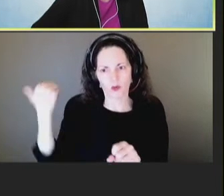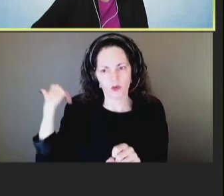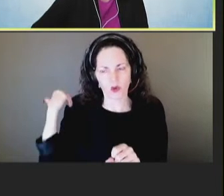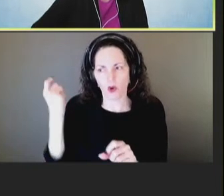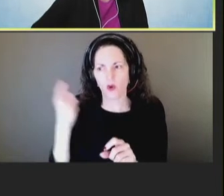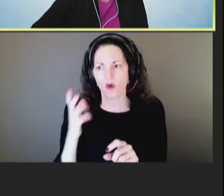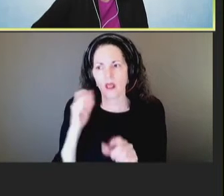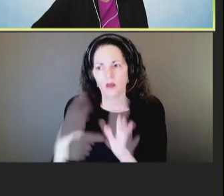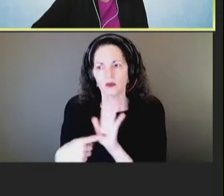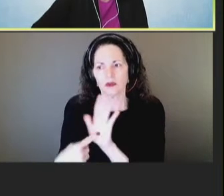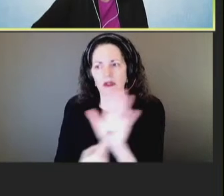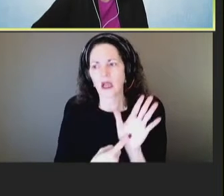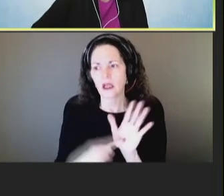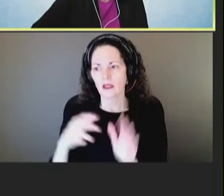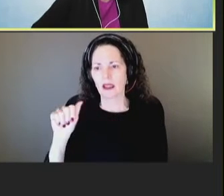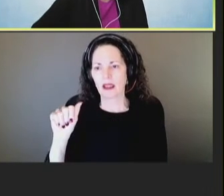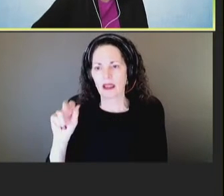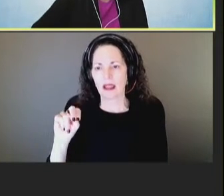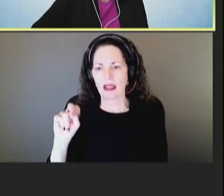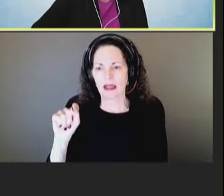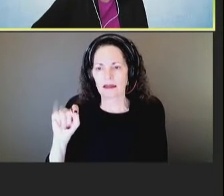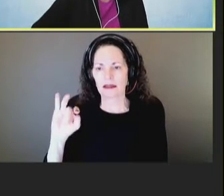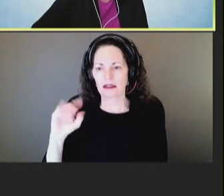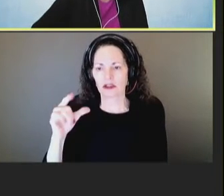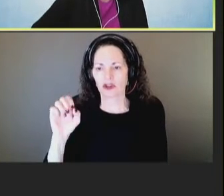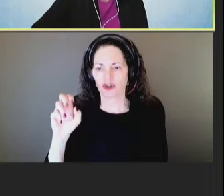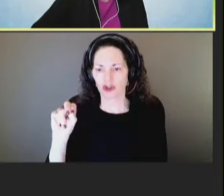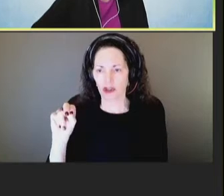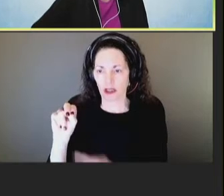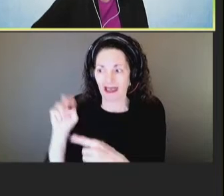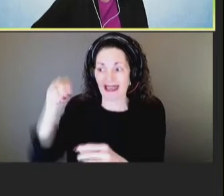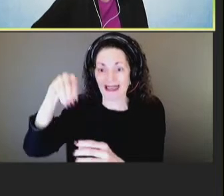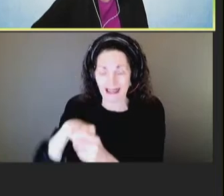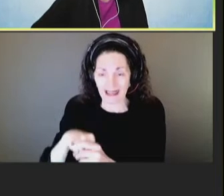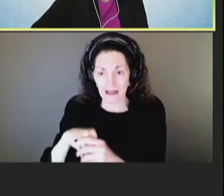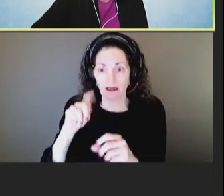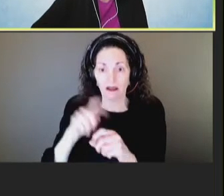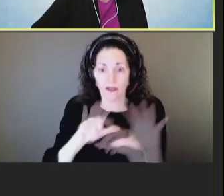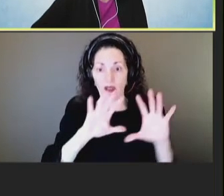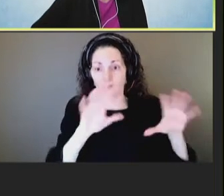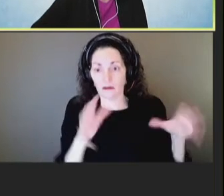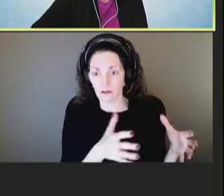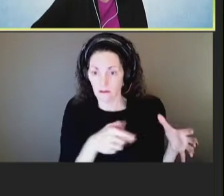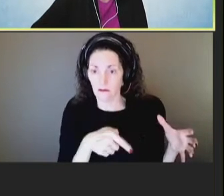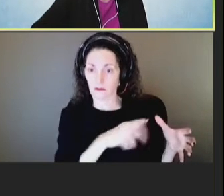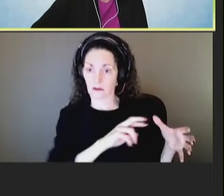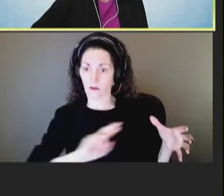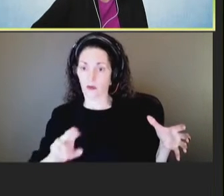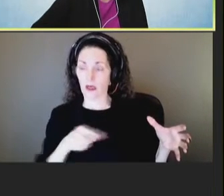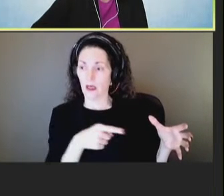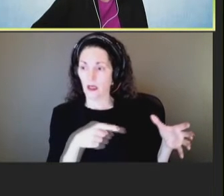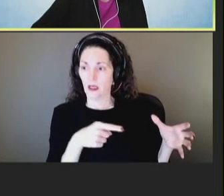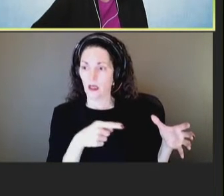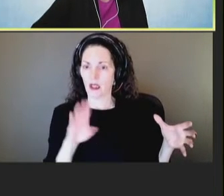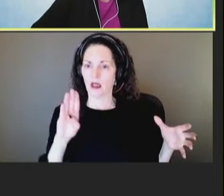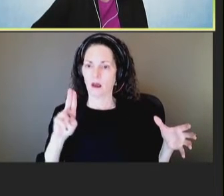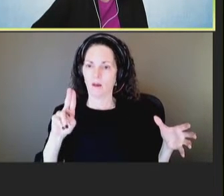the antigens that are in the stockpile as bulk material remain safe and immunogenic. So, this